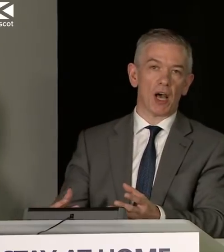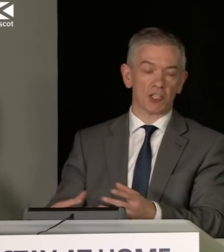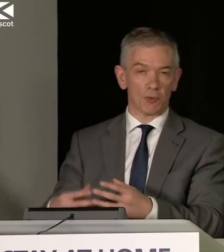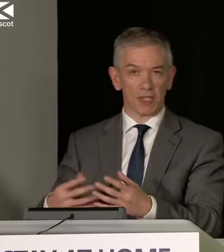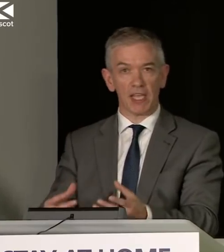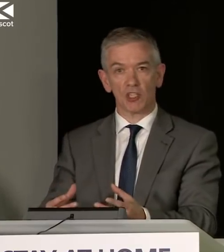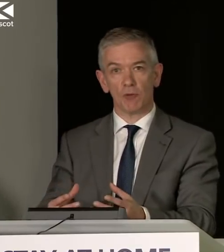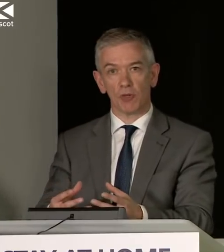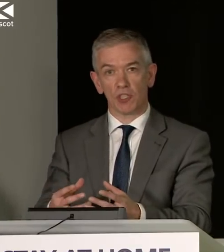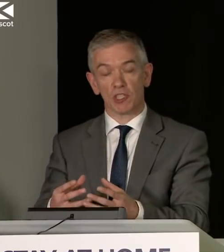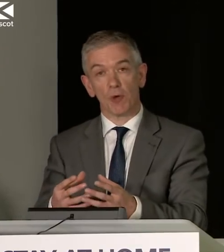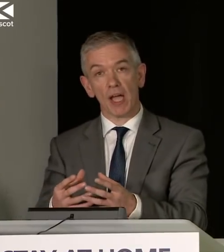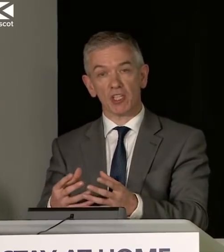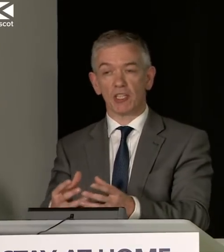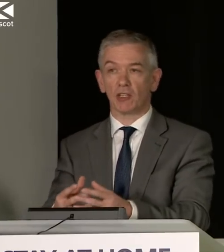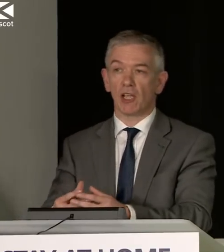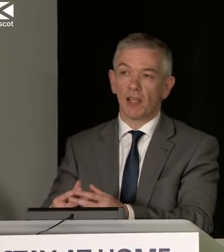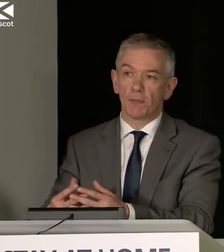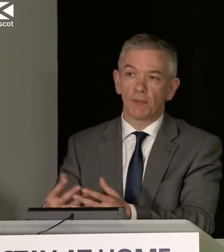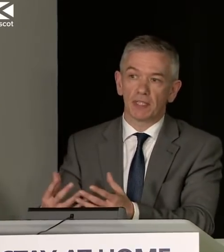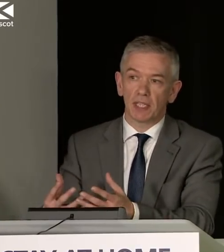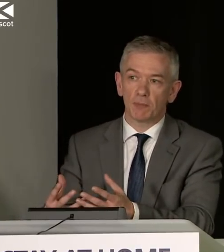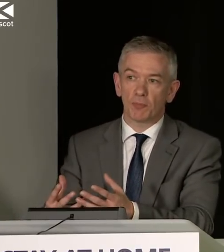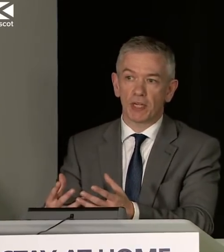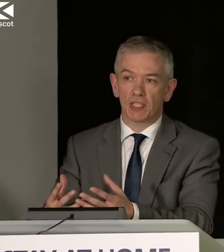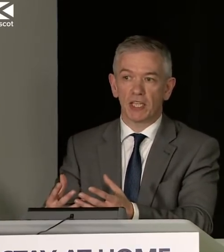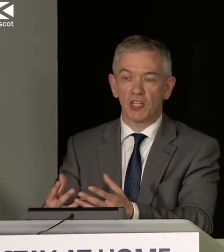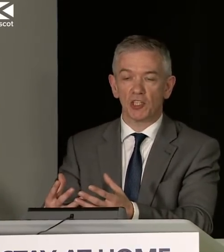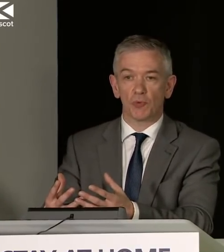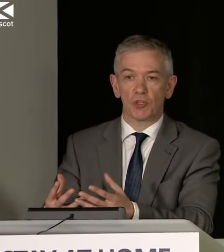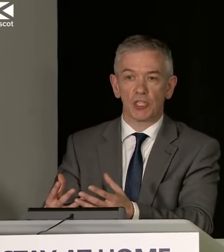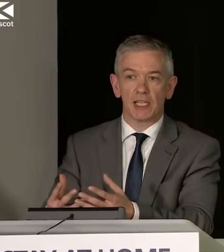it's about the case numbers, it's about actually the types of presentations that we are seeing